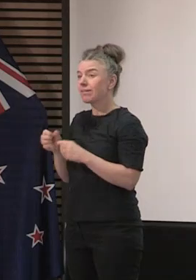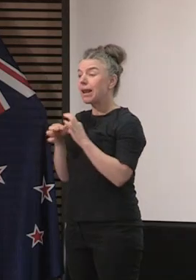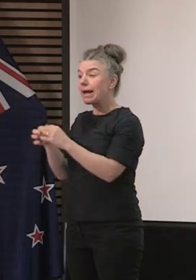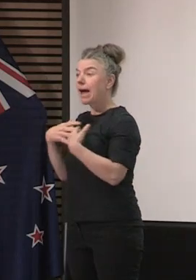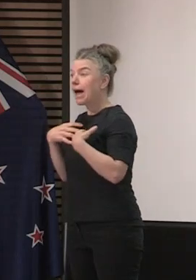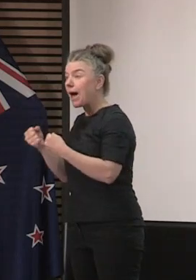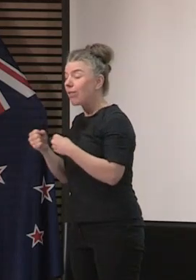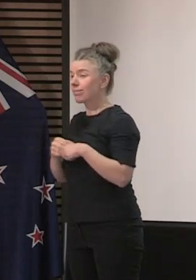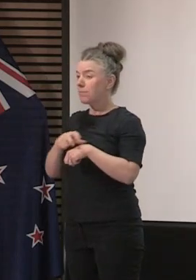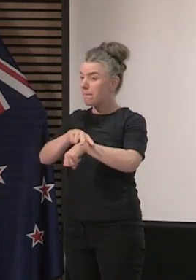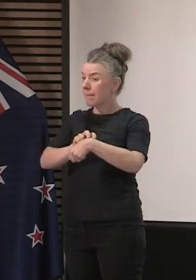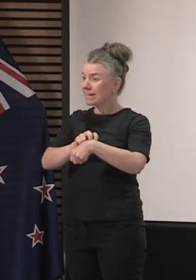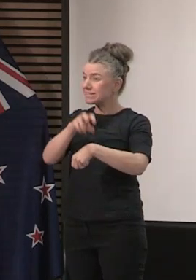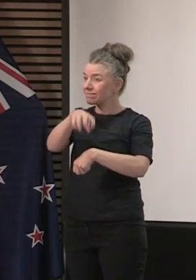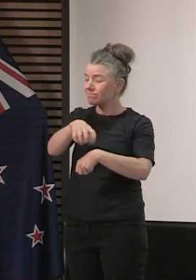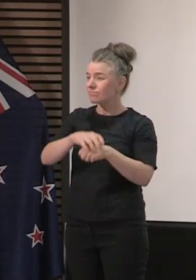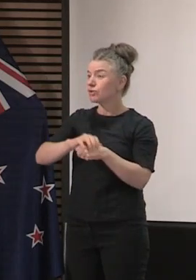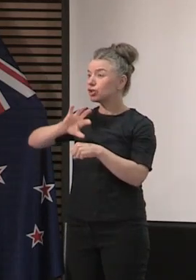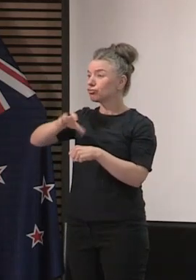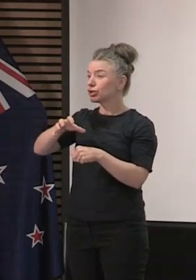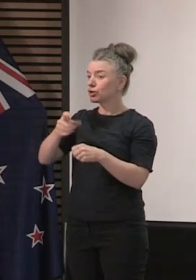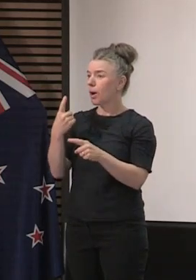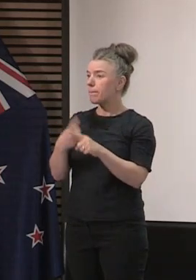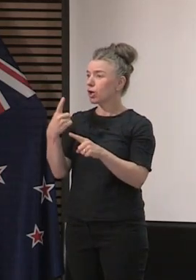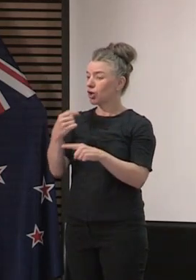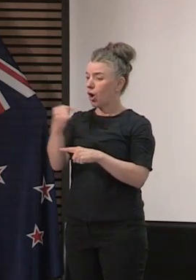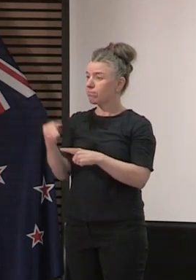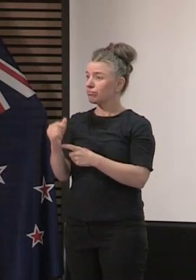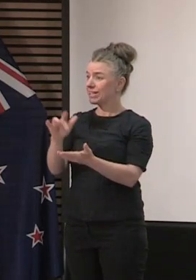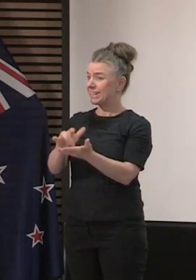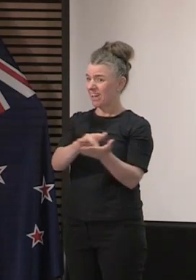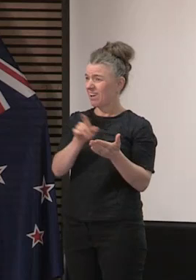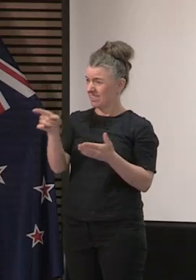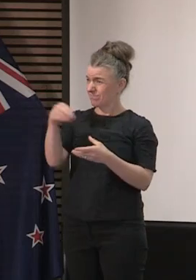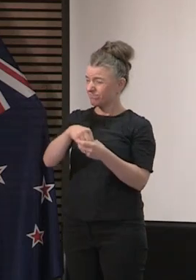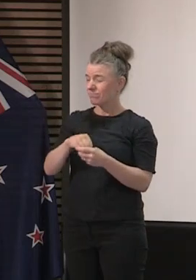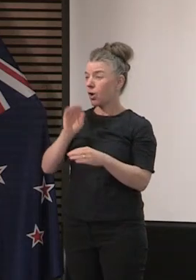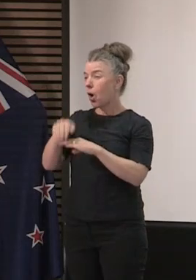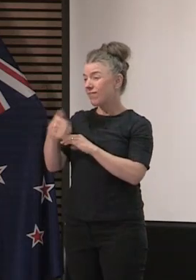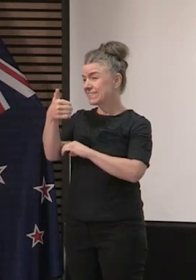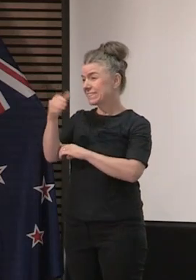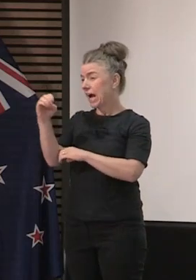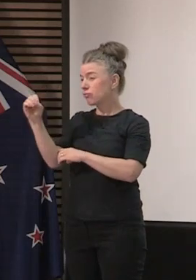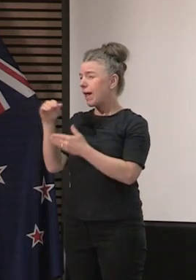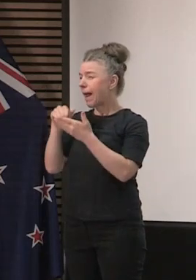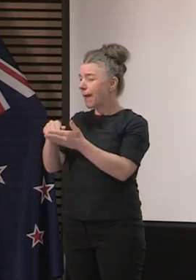personnel have helped with central Government operations such as health and police centres, as well as regional